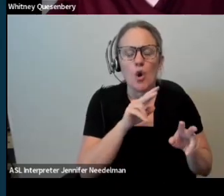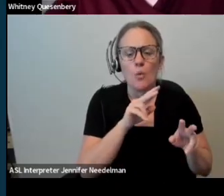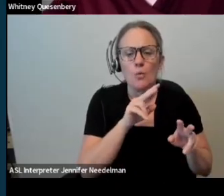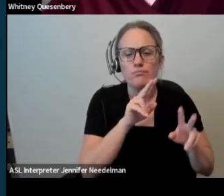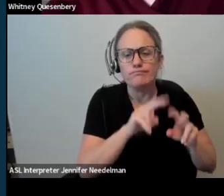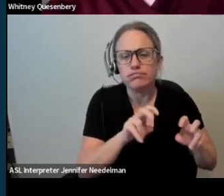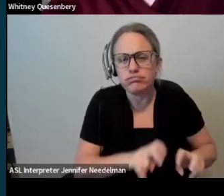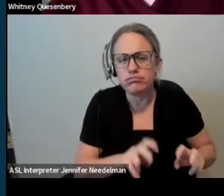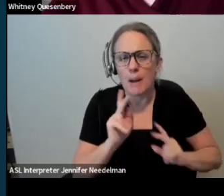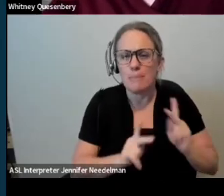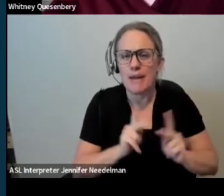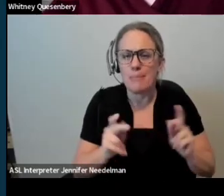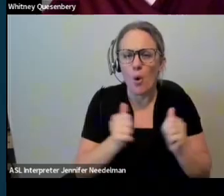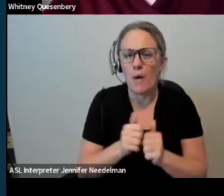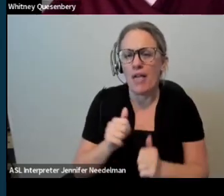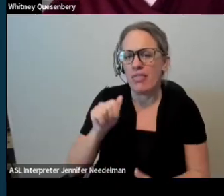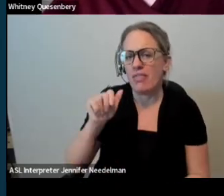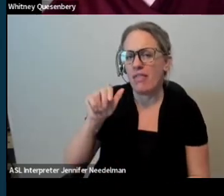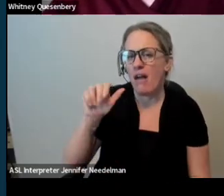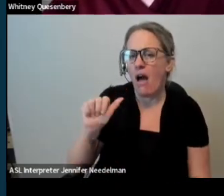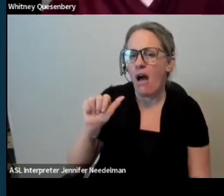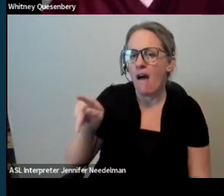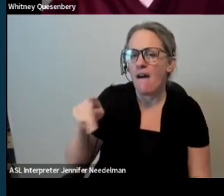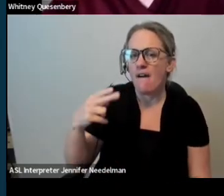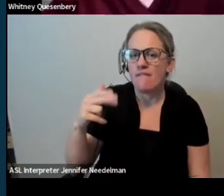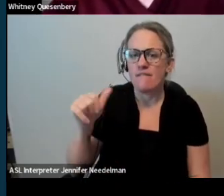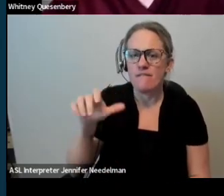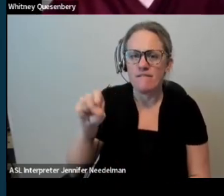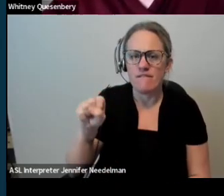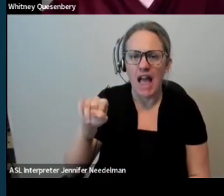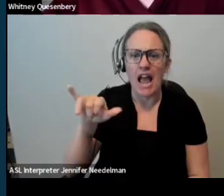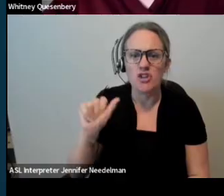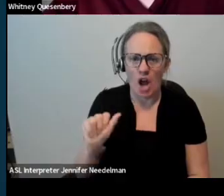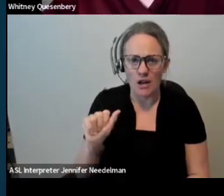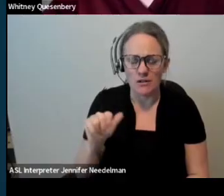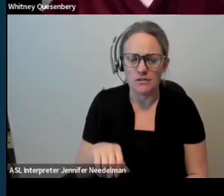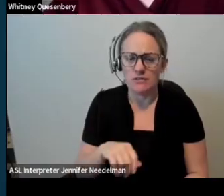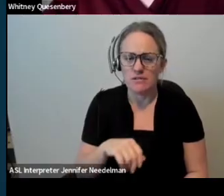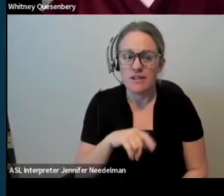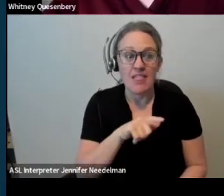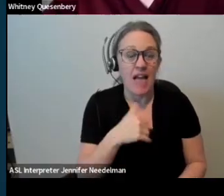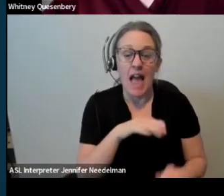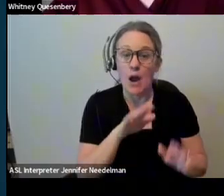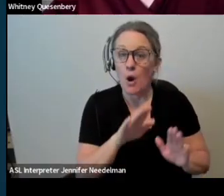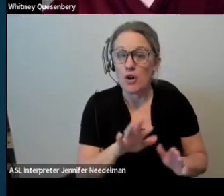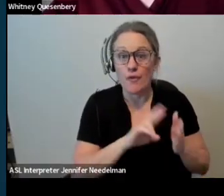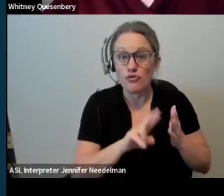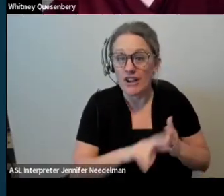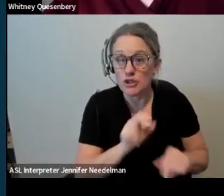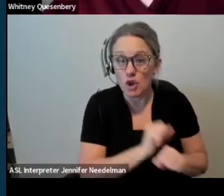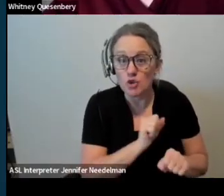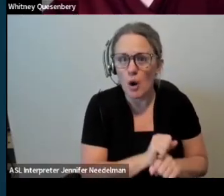and they had really wonderful, wonderful research work and I asked them how they did it and they said, well,